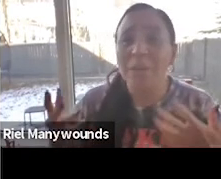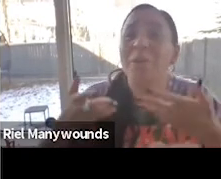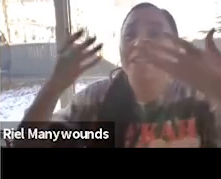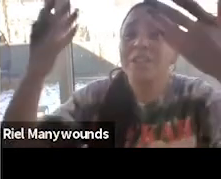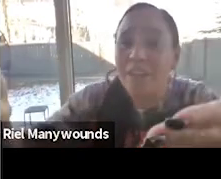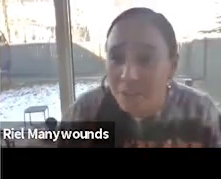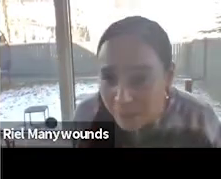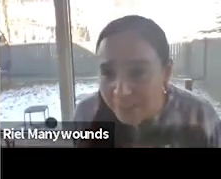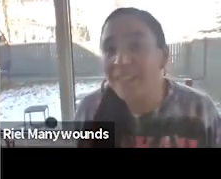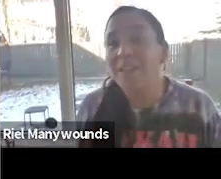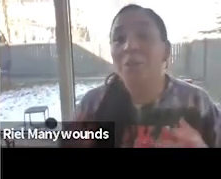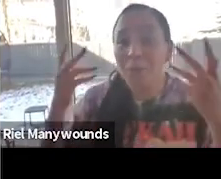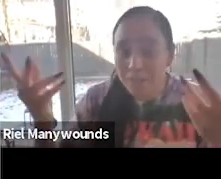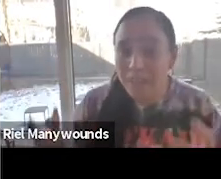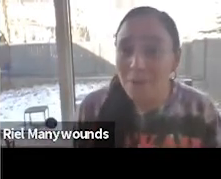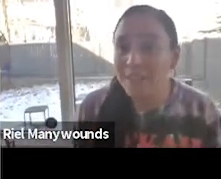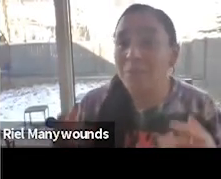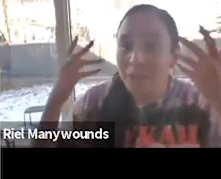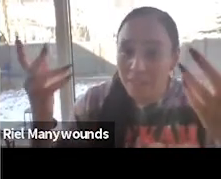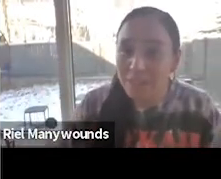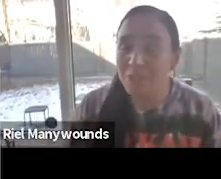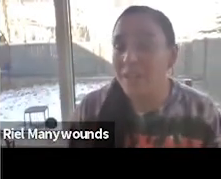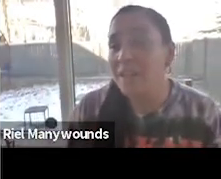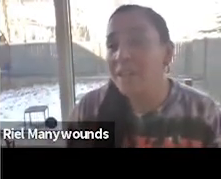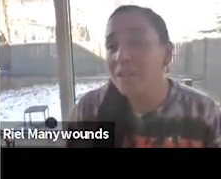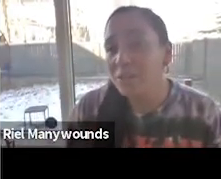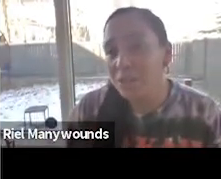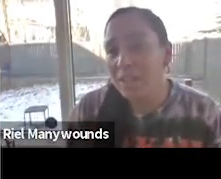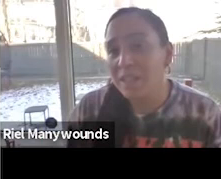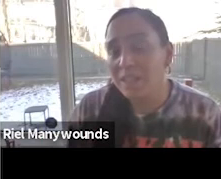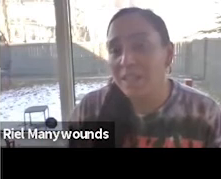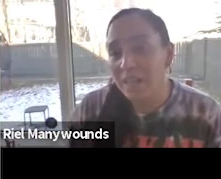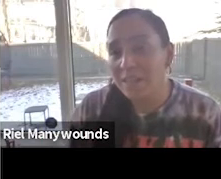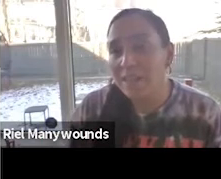Why don’t you ask your government, what they want and what they're doing to address this intense